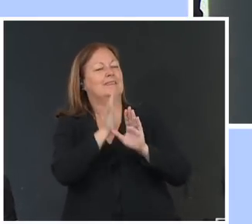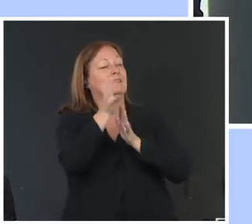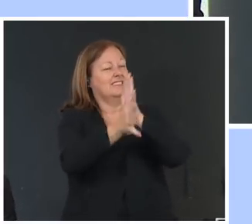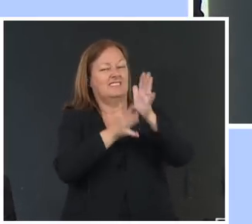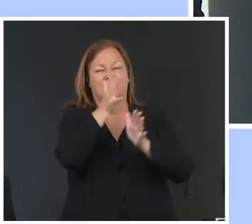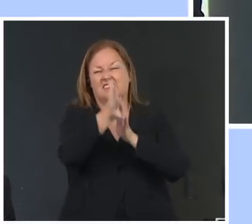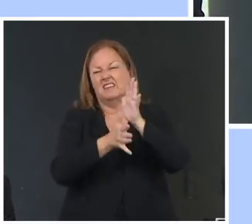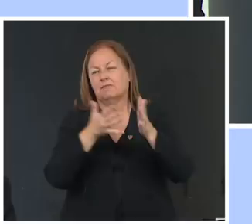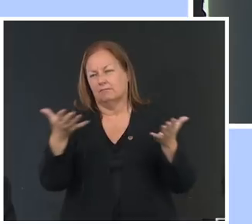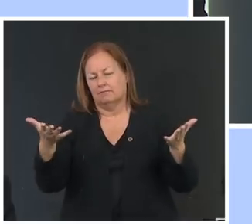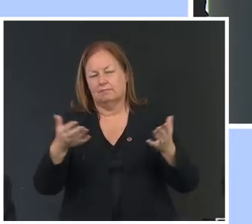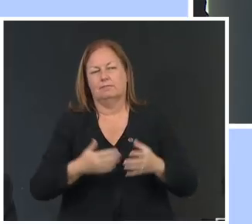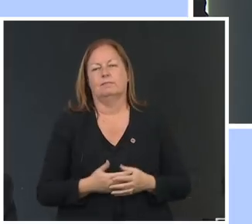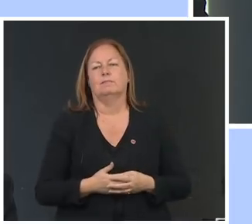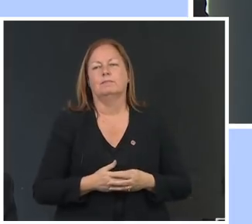And how the sun moves or we move around.